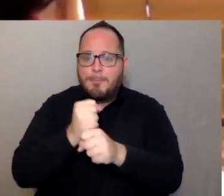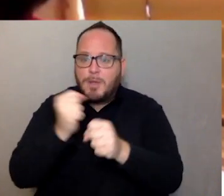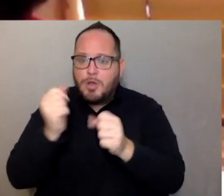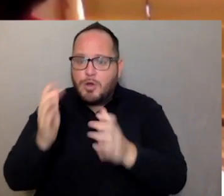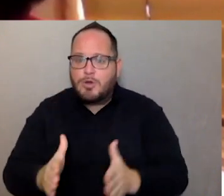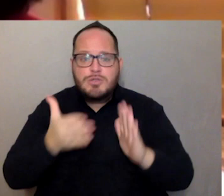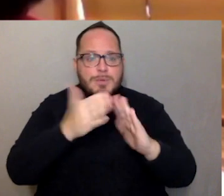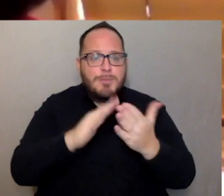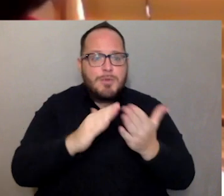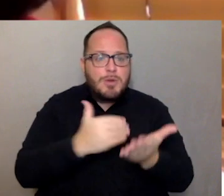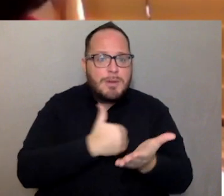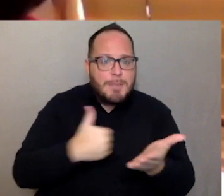ONE ANOTHER IN THAT BIG VIRTUAL HUG BY SUPPORTING THE OREGON